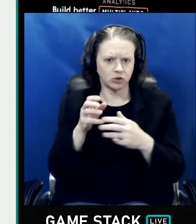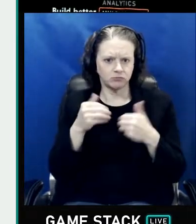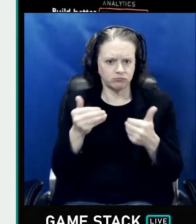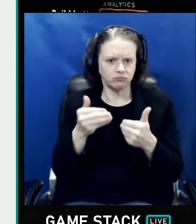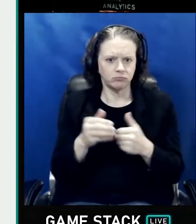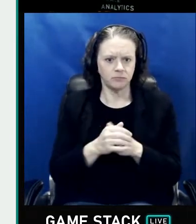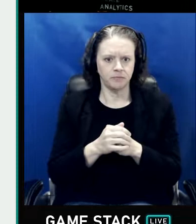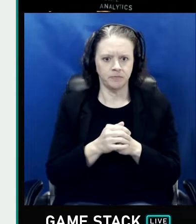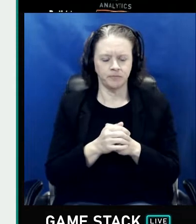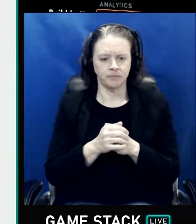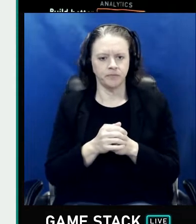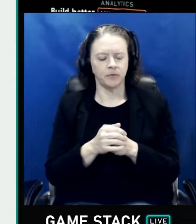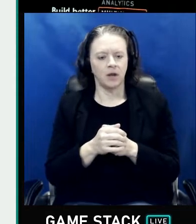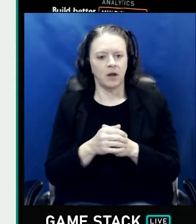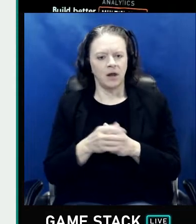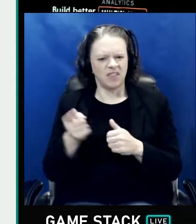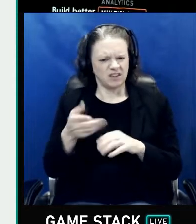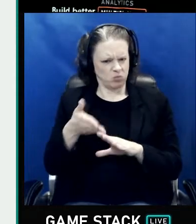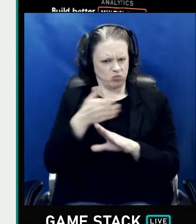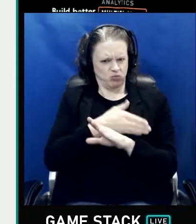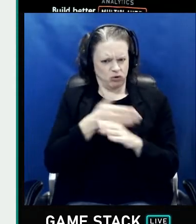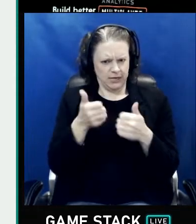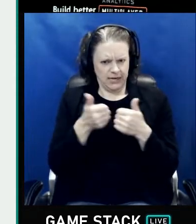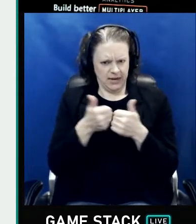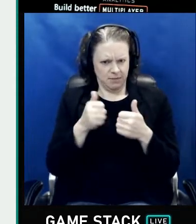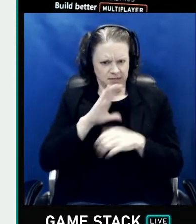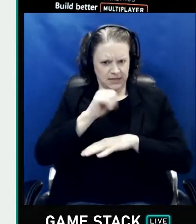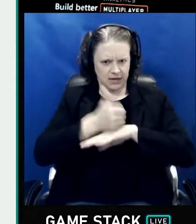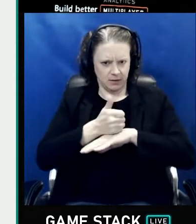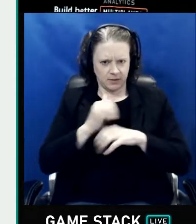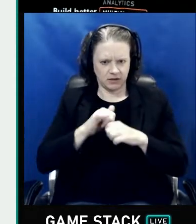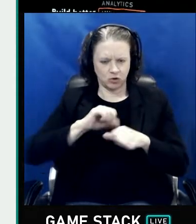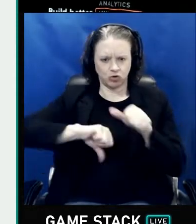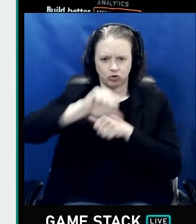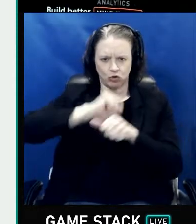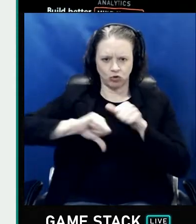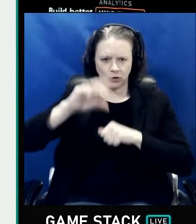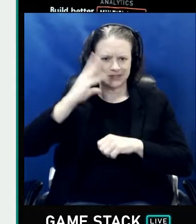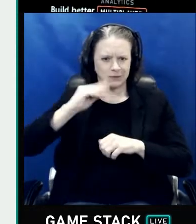to figure out how to play, and what to play. This is the social experience before the game. And it